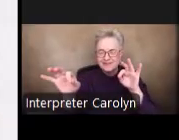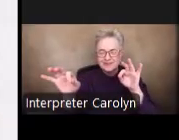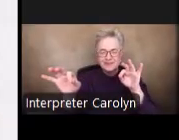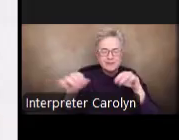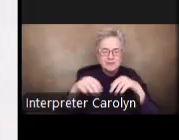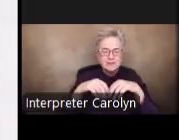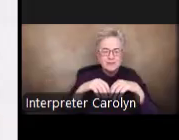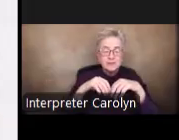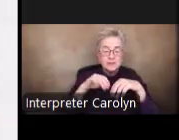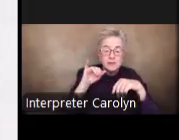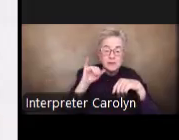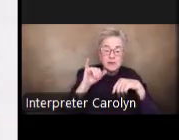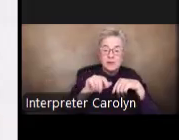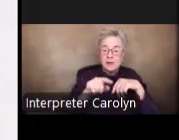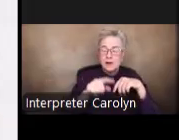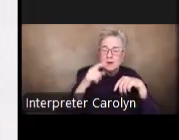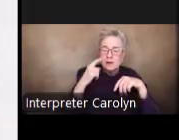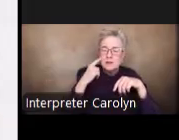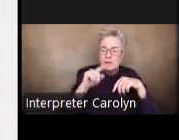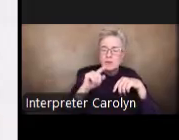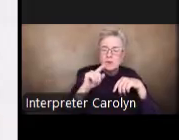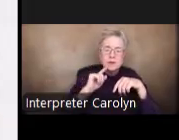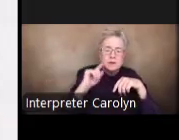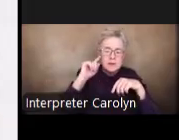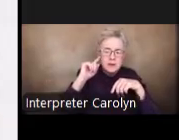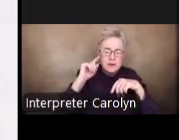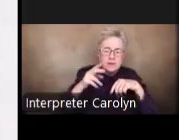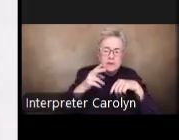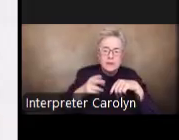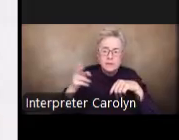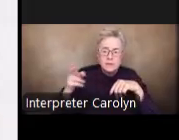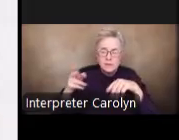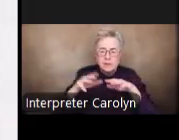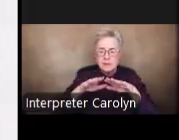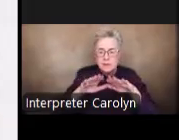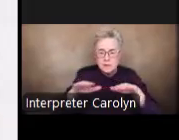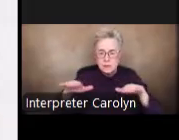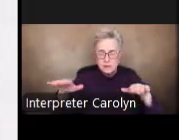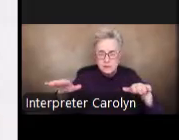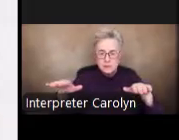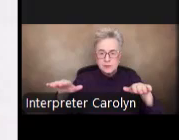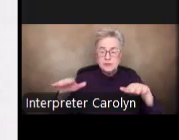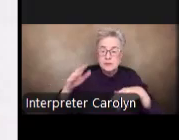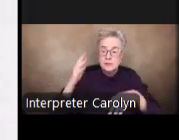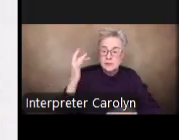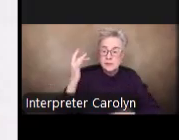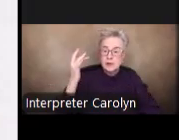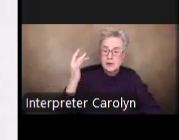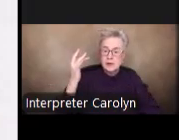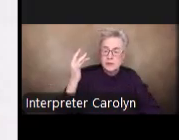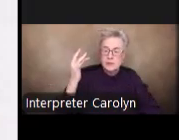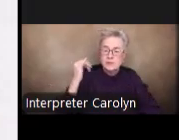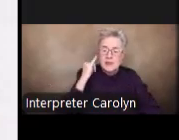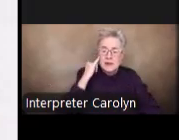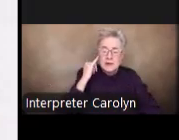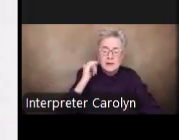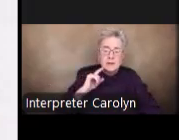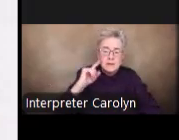is mostly directed toward deaf and hard of Hill hearing children, just because, if a deaf or hard of hearing child